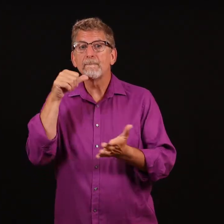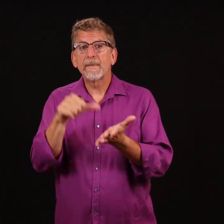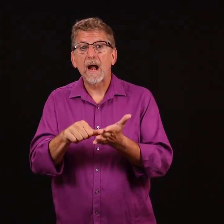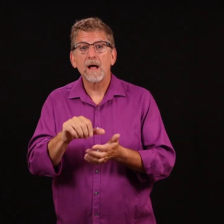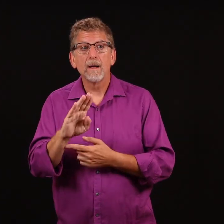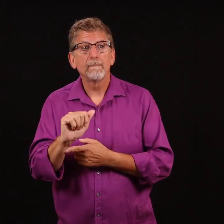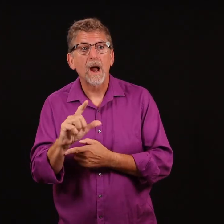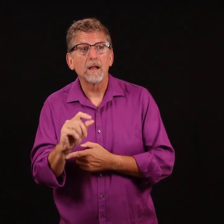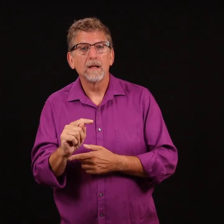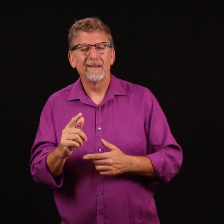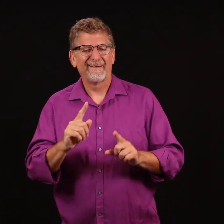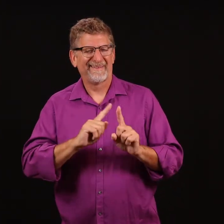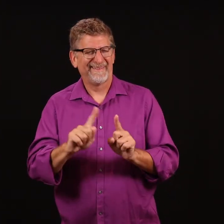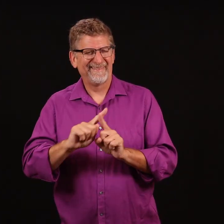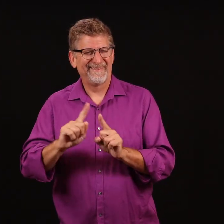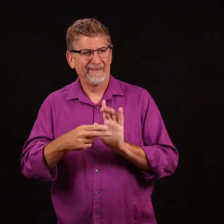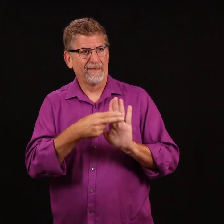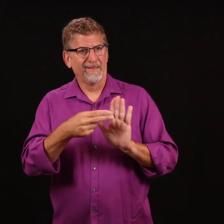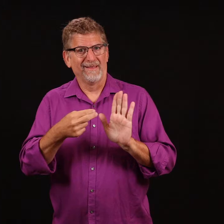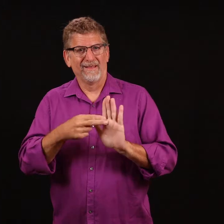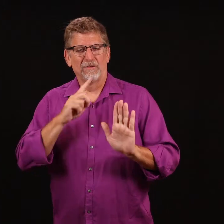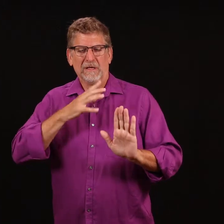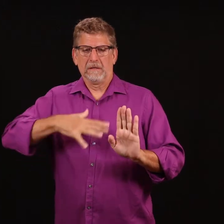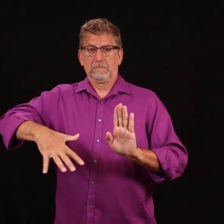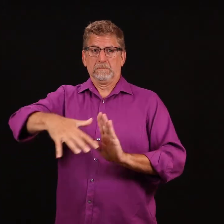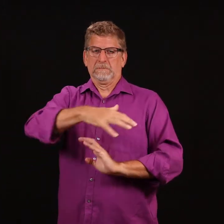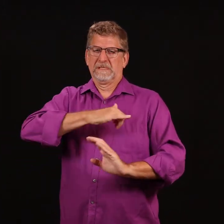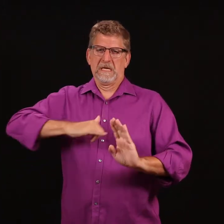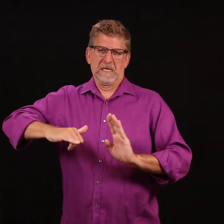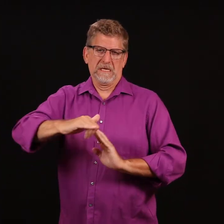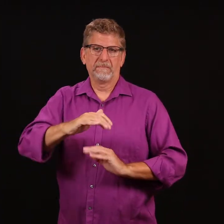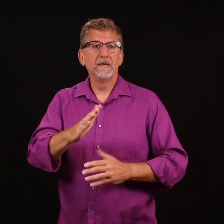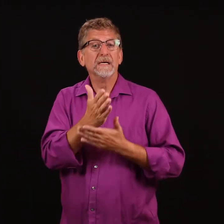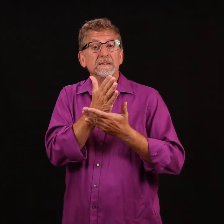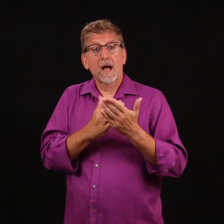mail ballot...while the names may change, the concept remains the same.